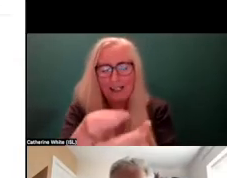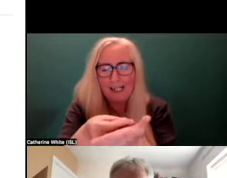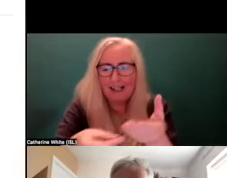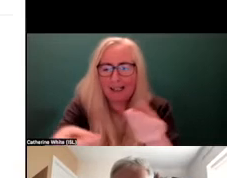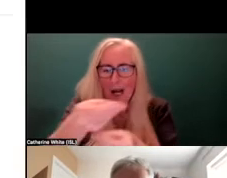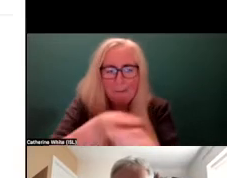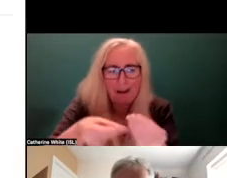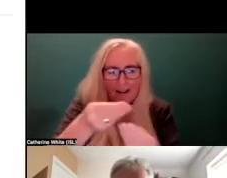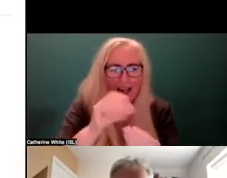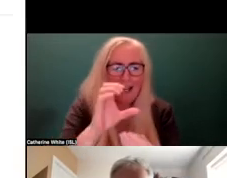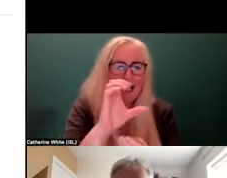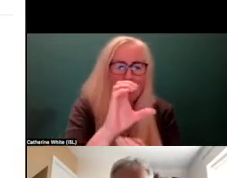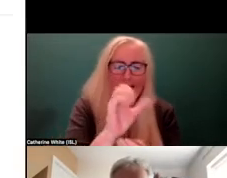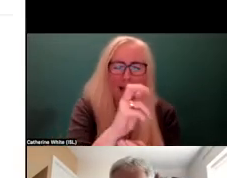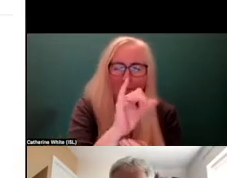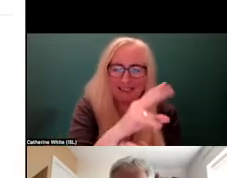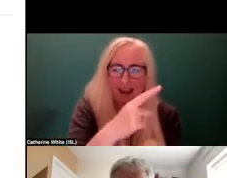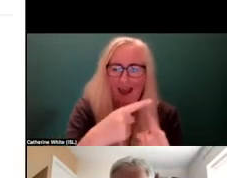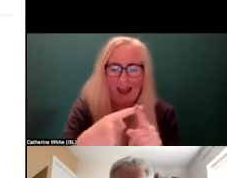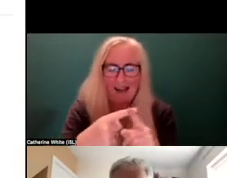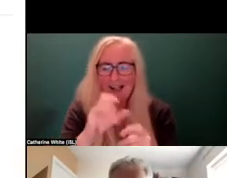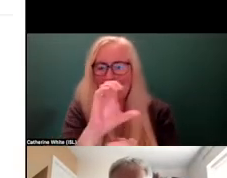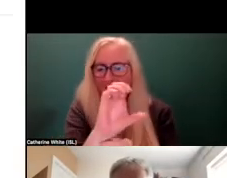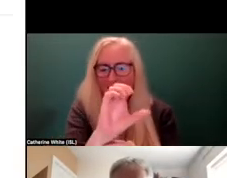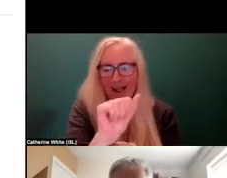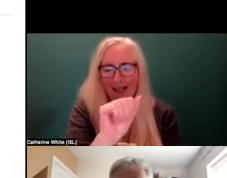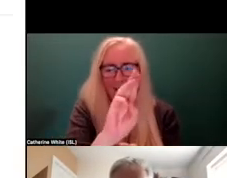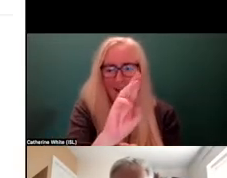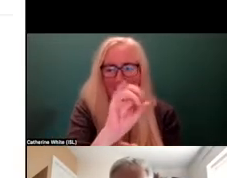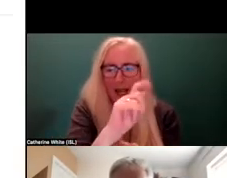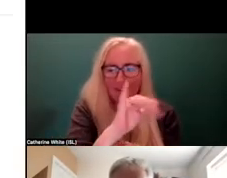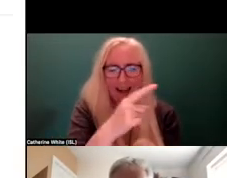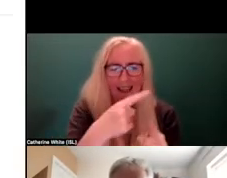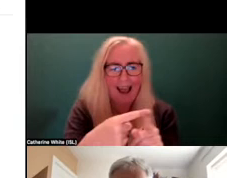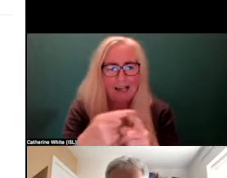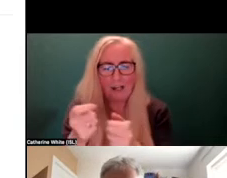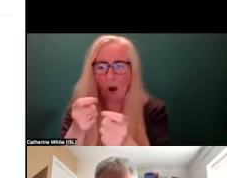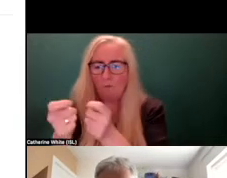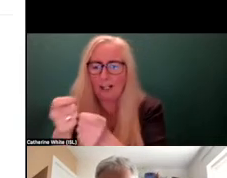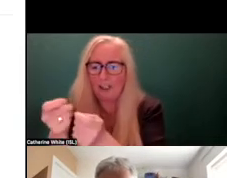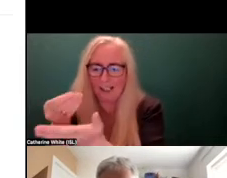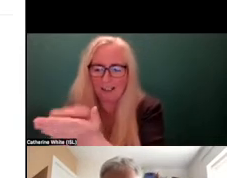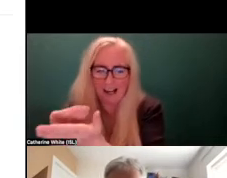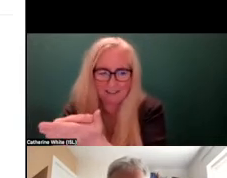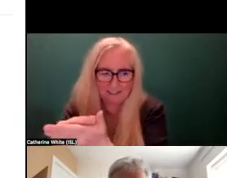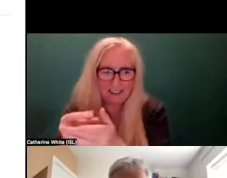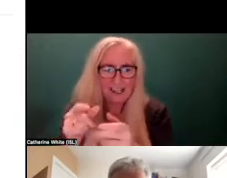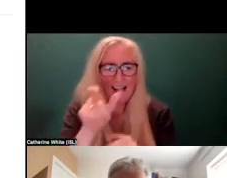suppose the battle between capital and operating costs, and I think there really is a need for financial innovation.